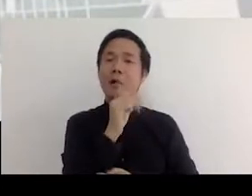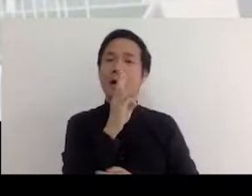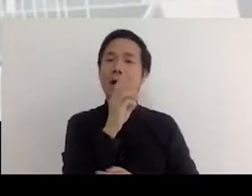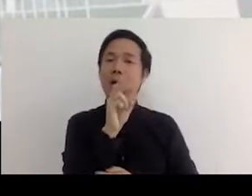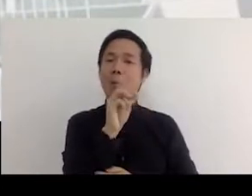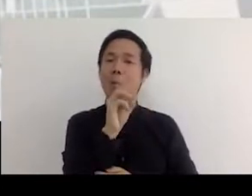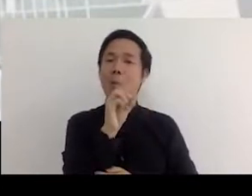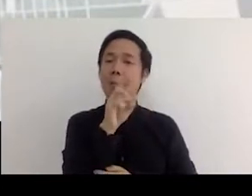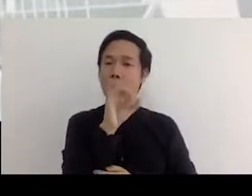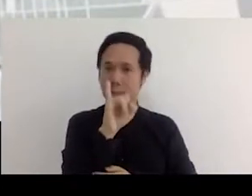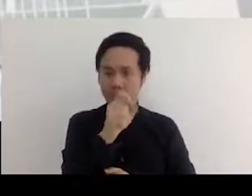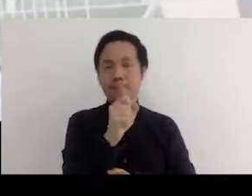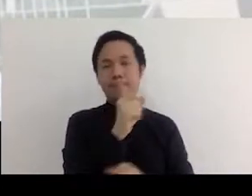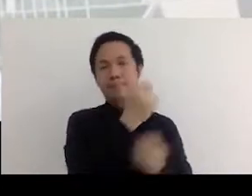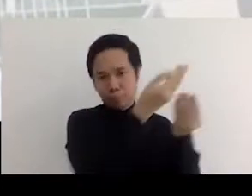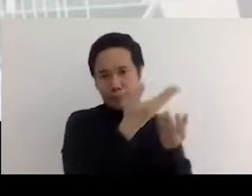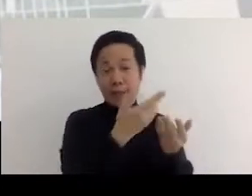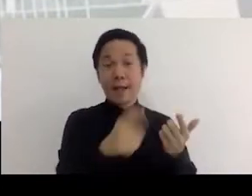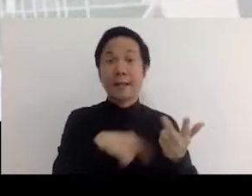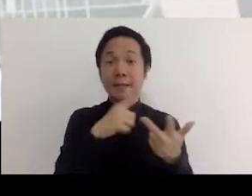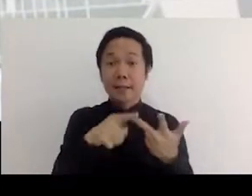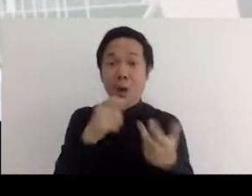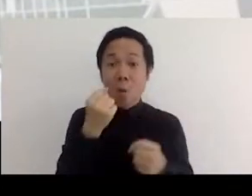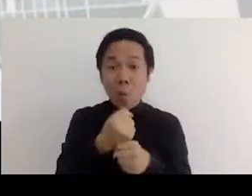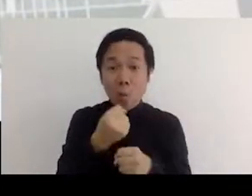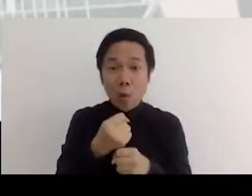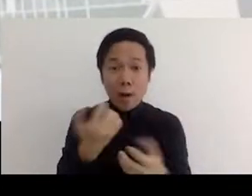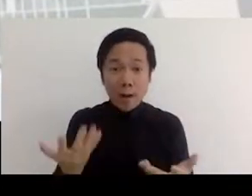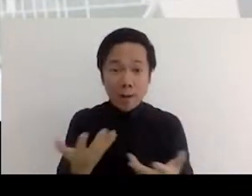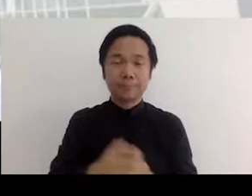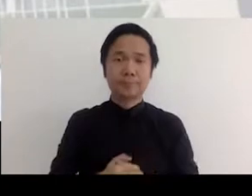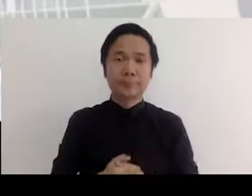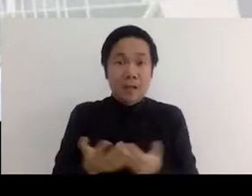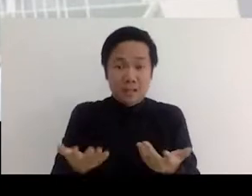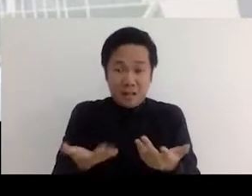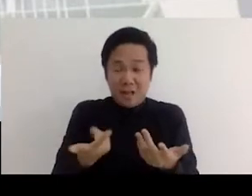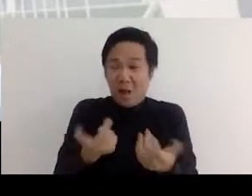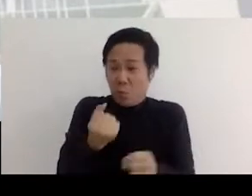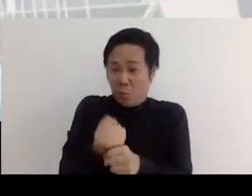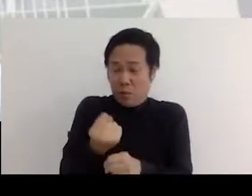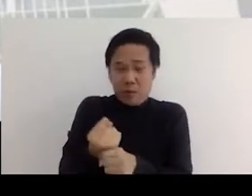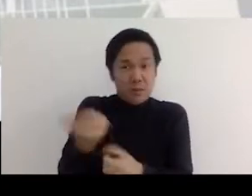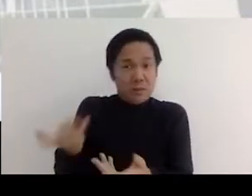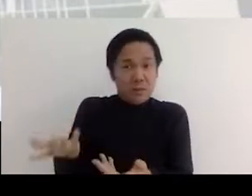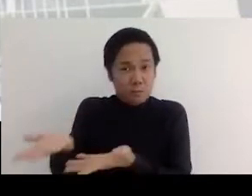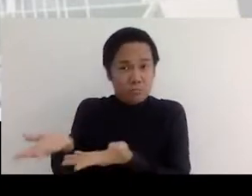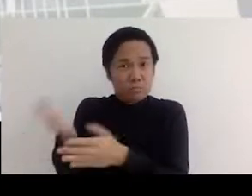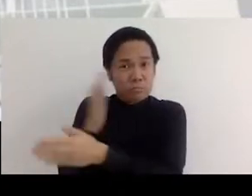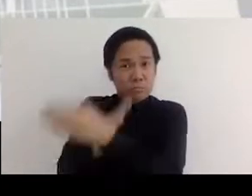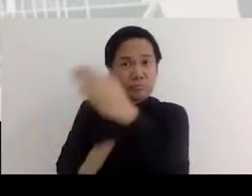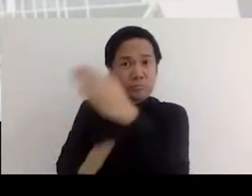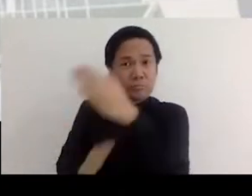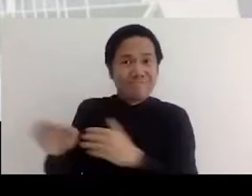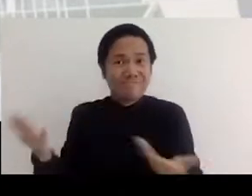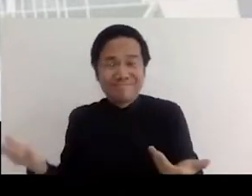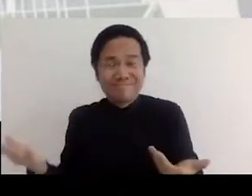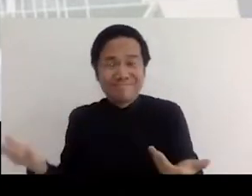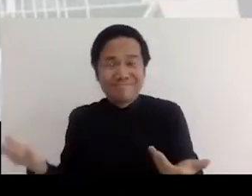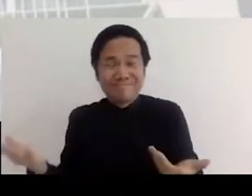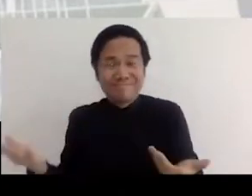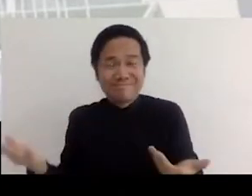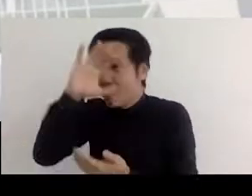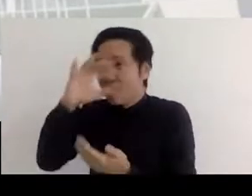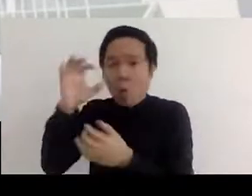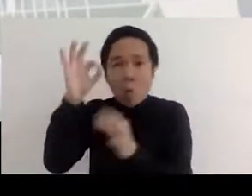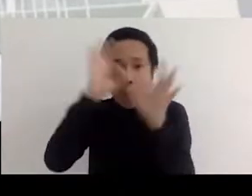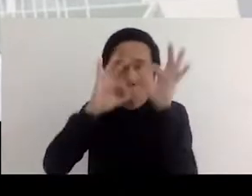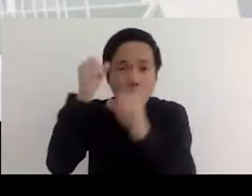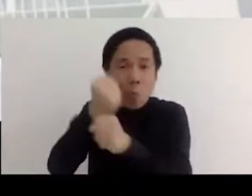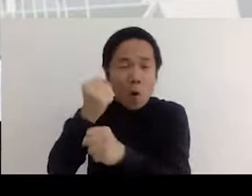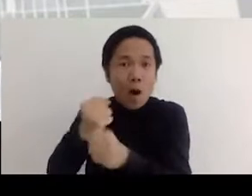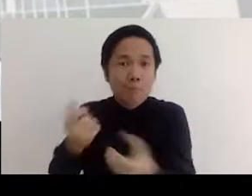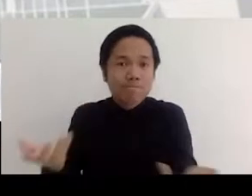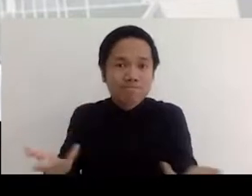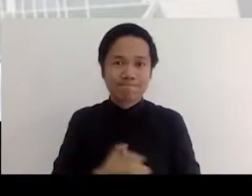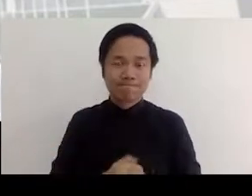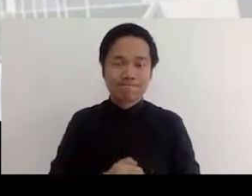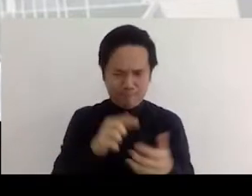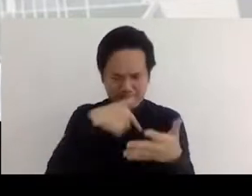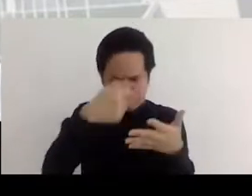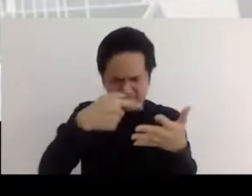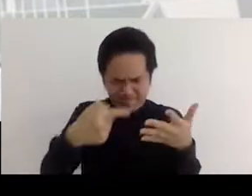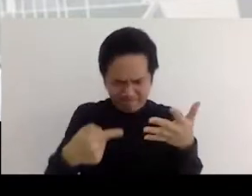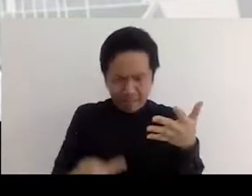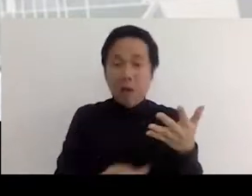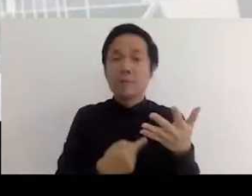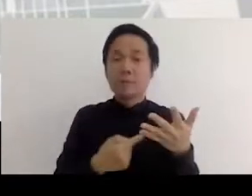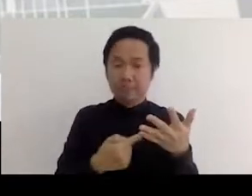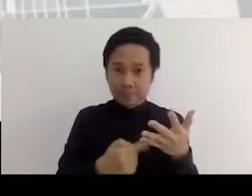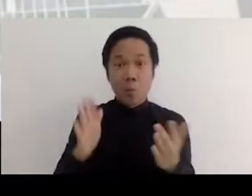So we will answer them all and we will come back to you on those questions. Now it gives me great pleasure to invite